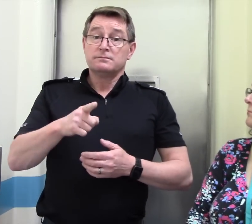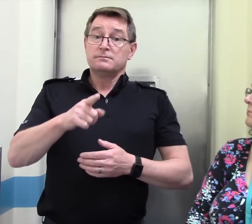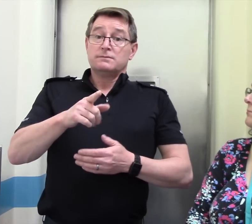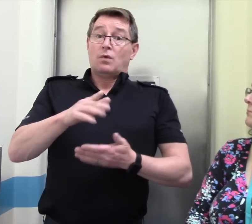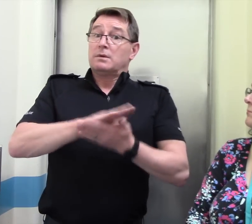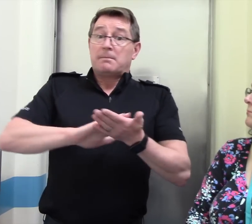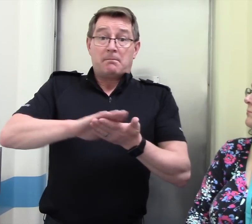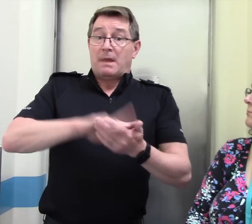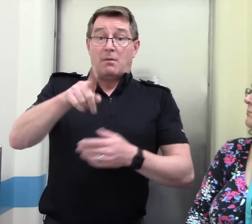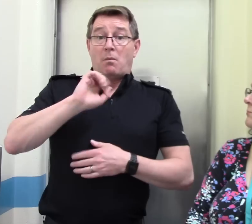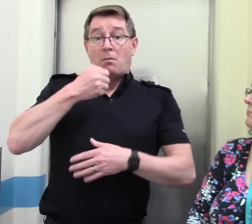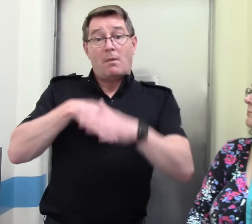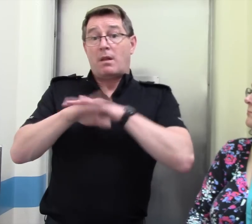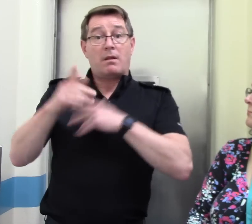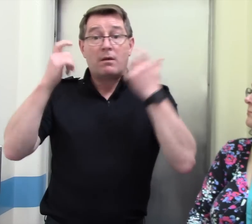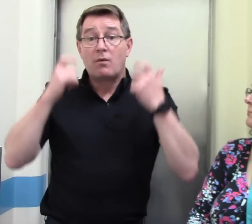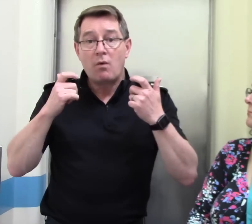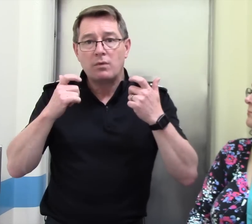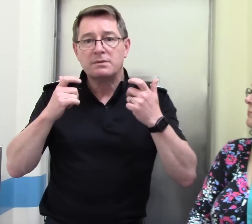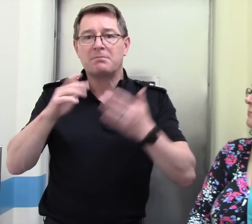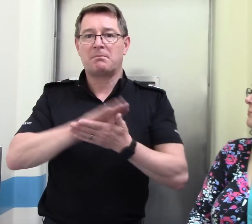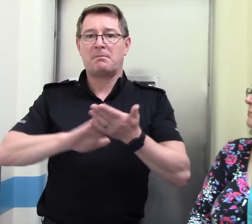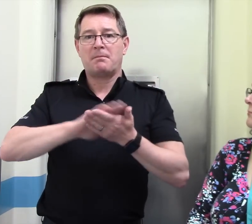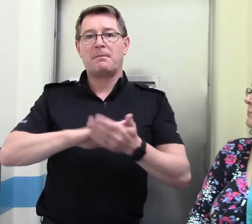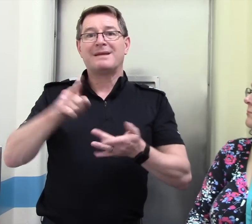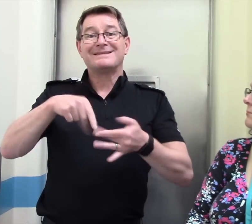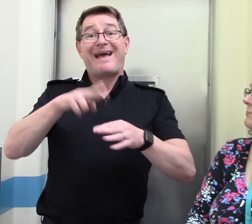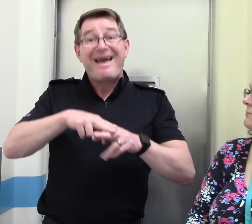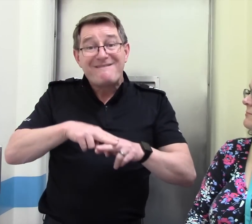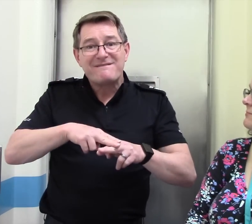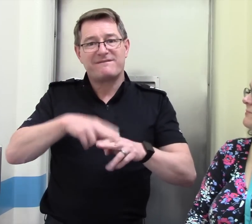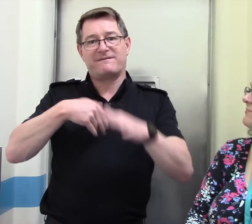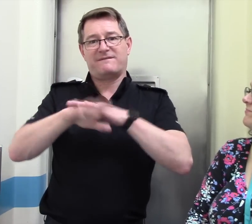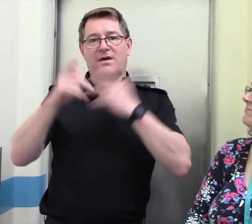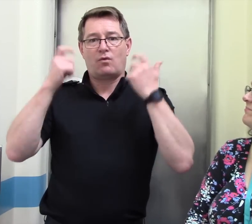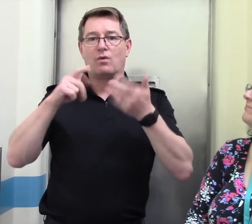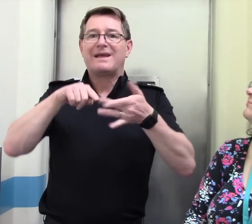It doesn't mean you will go to Court, it means 'if you go to Court',